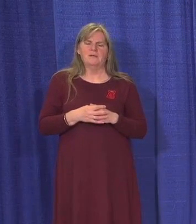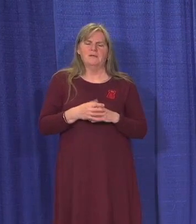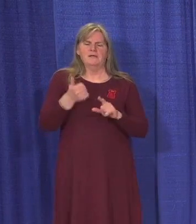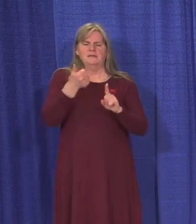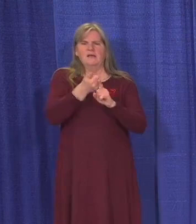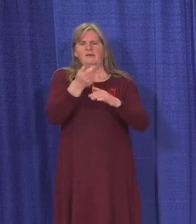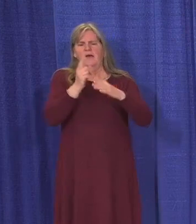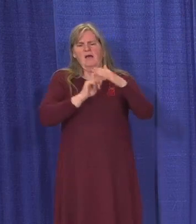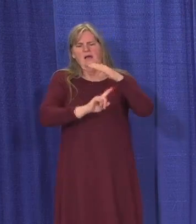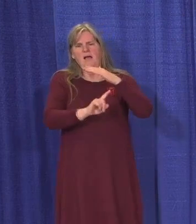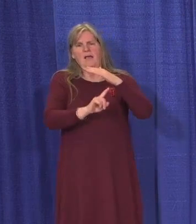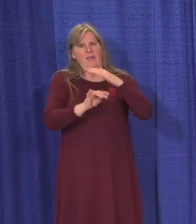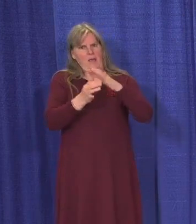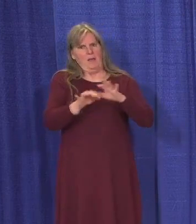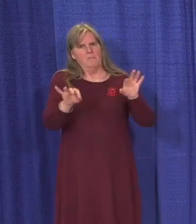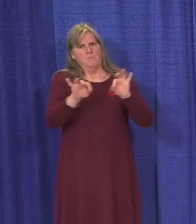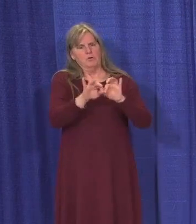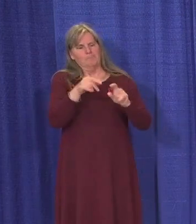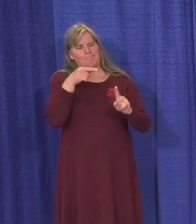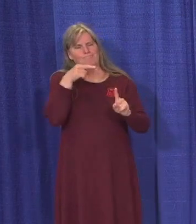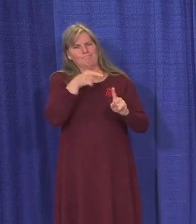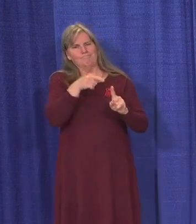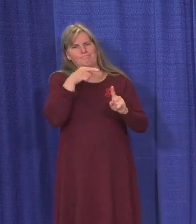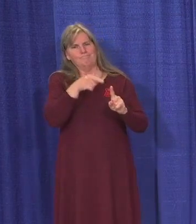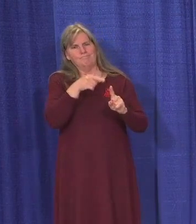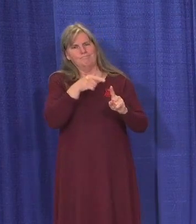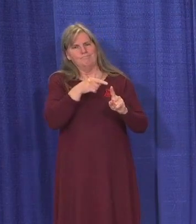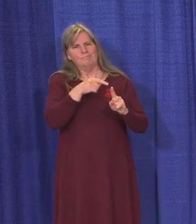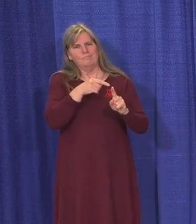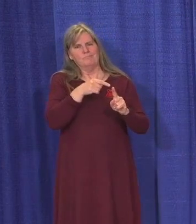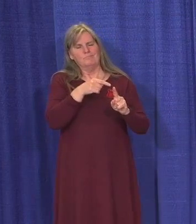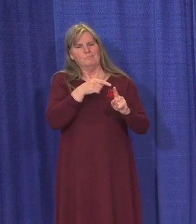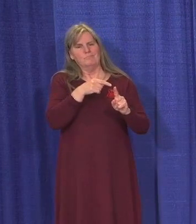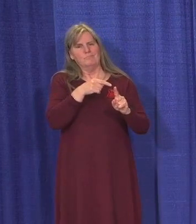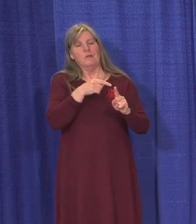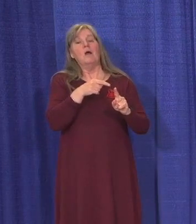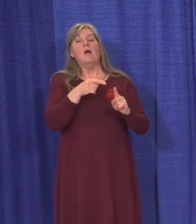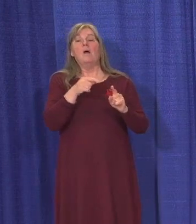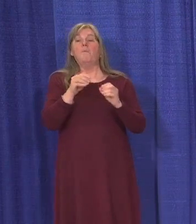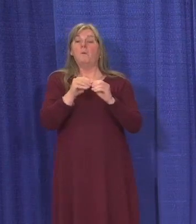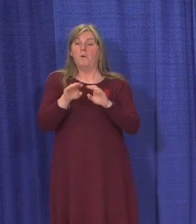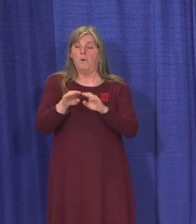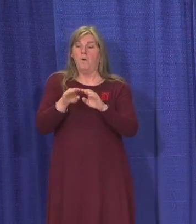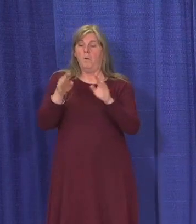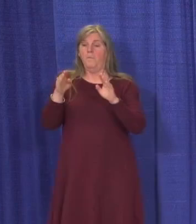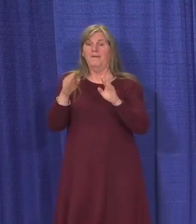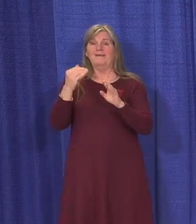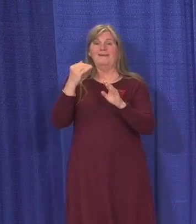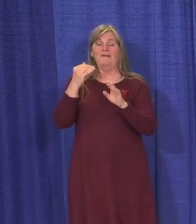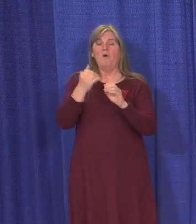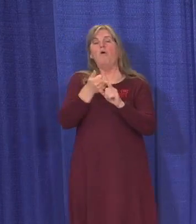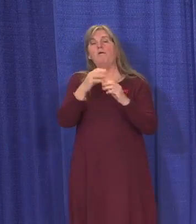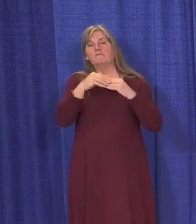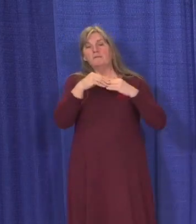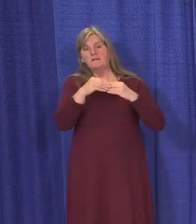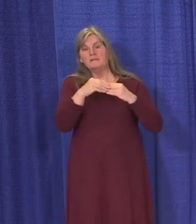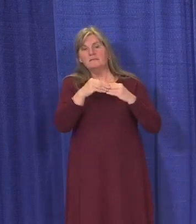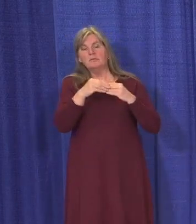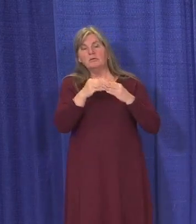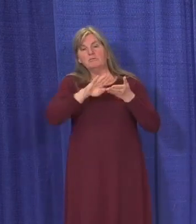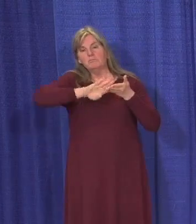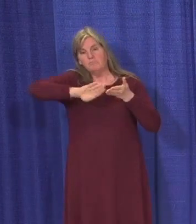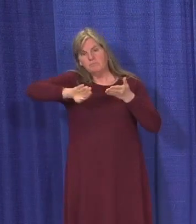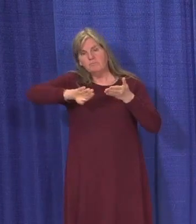the ticket to travel.